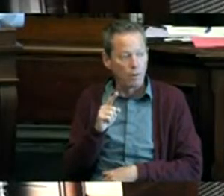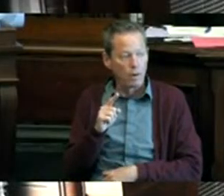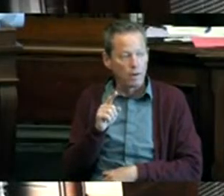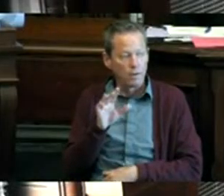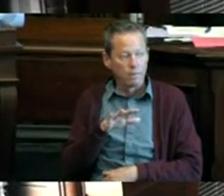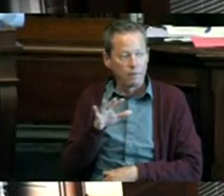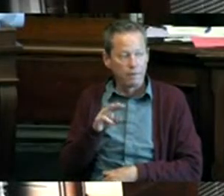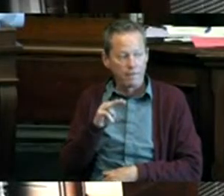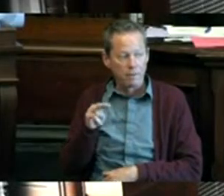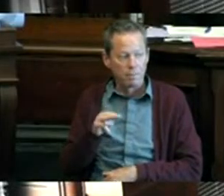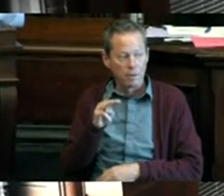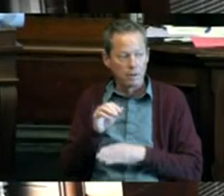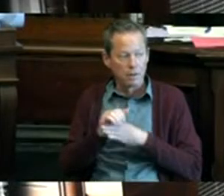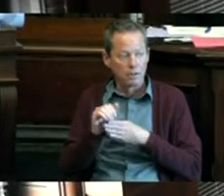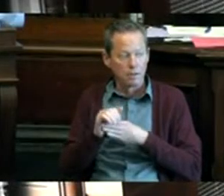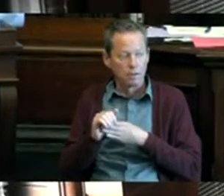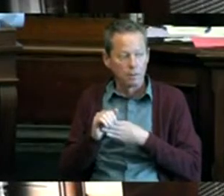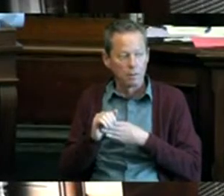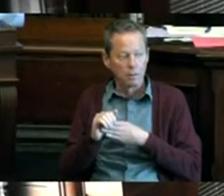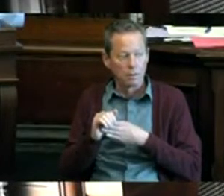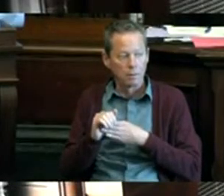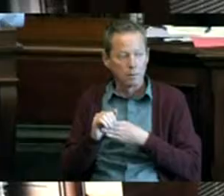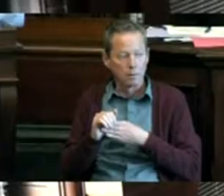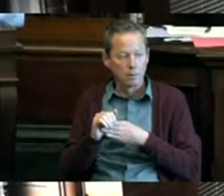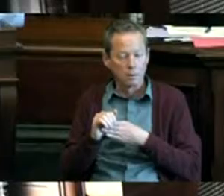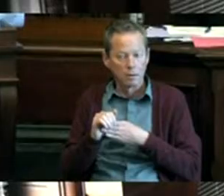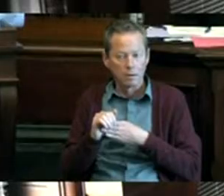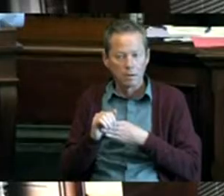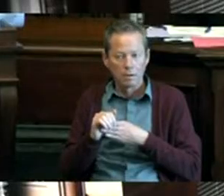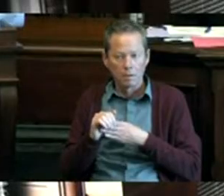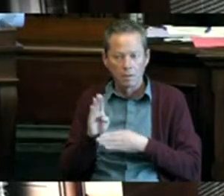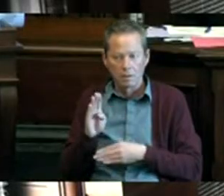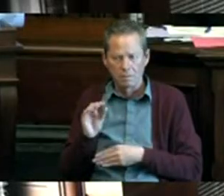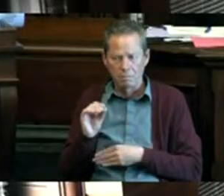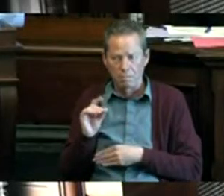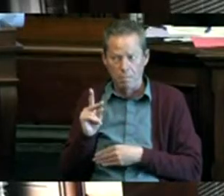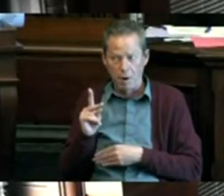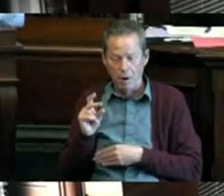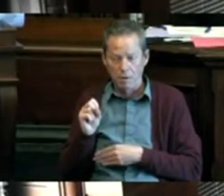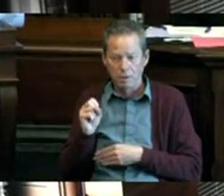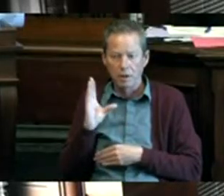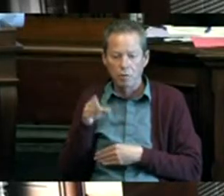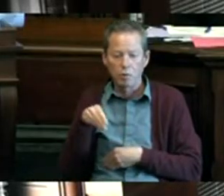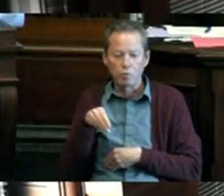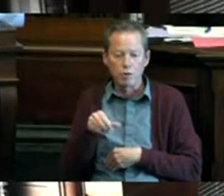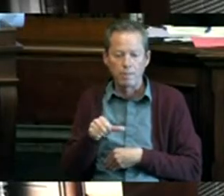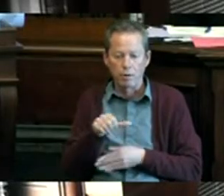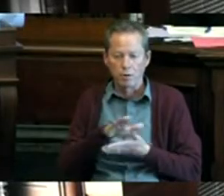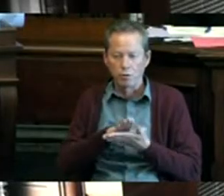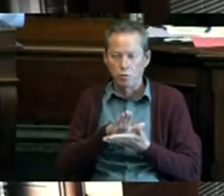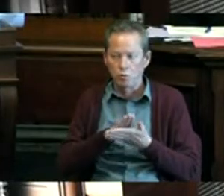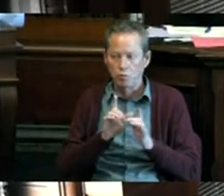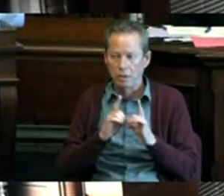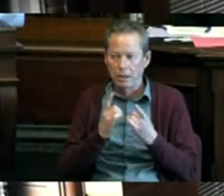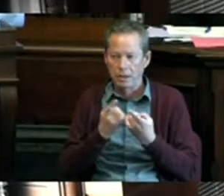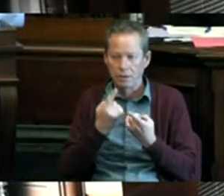Thank you. Okay. So this legislation is for $55 million